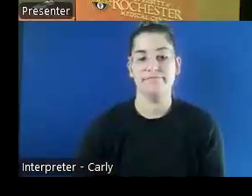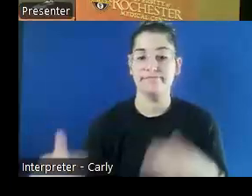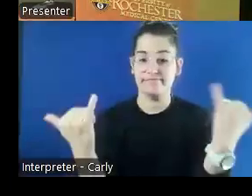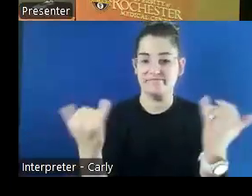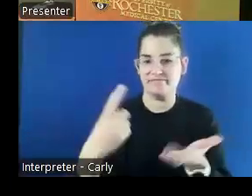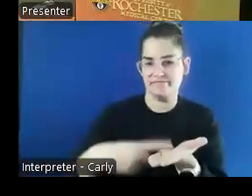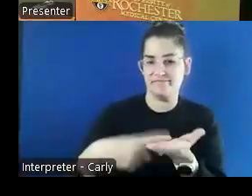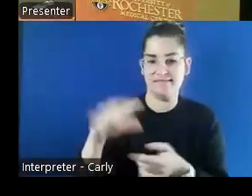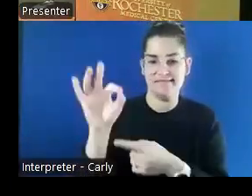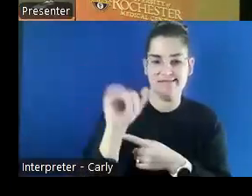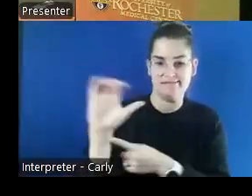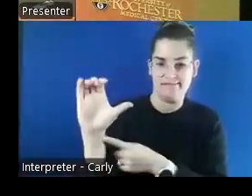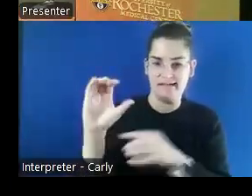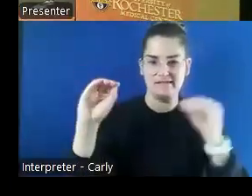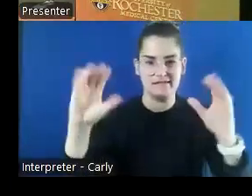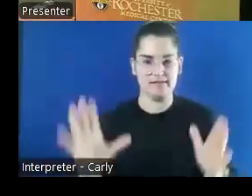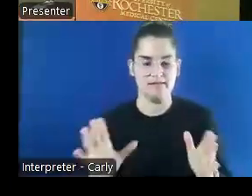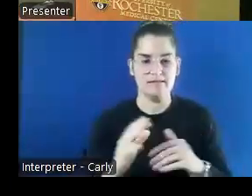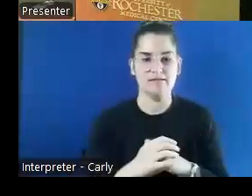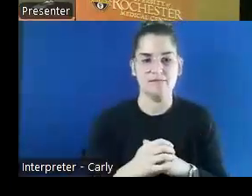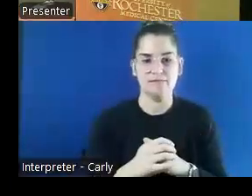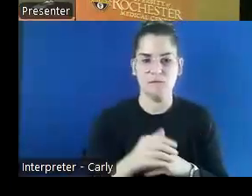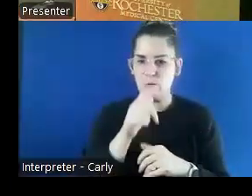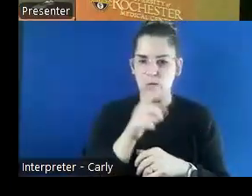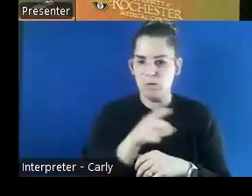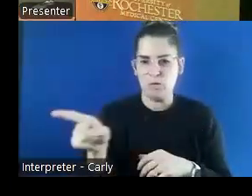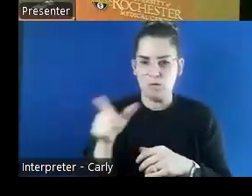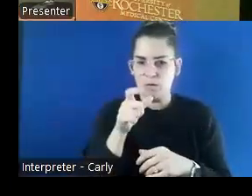that you have a sense of who we are all all are on the outpatient side we have Dr Kevin